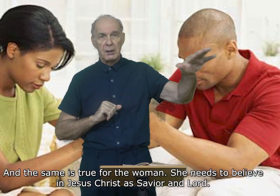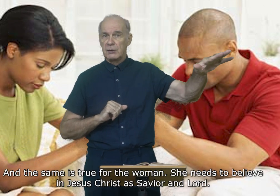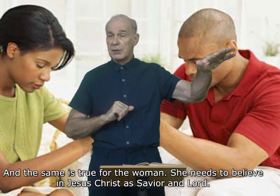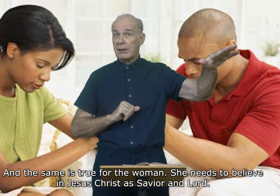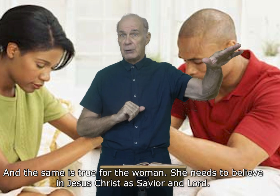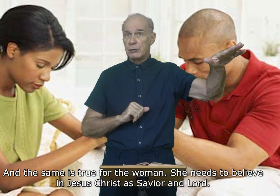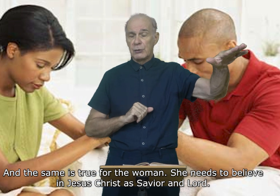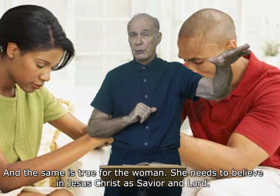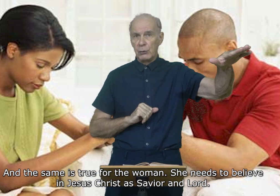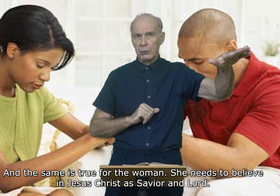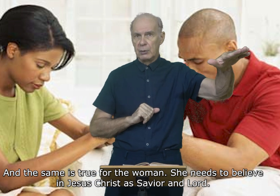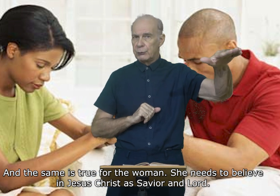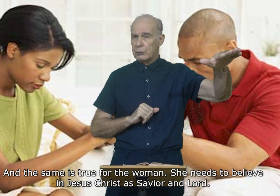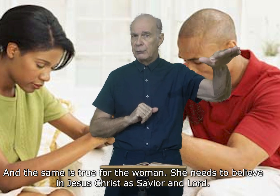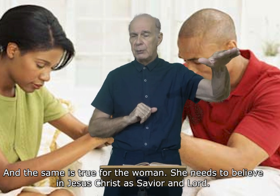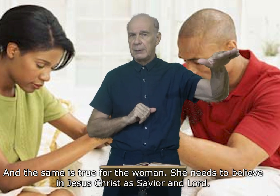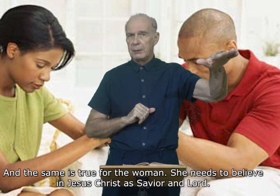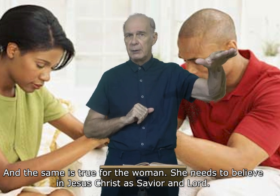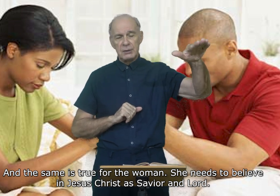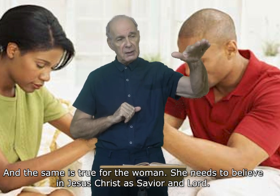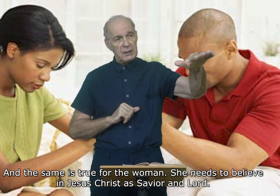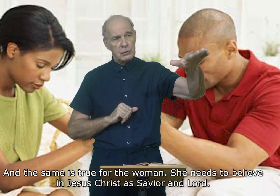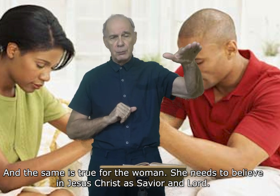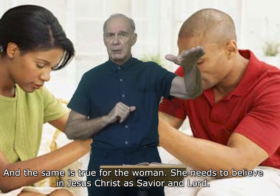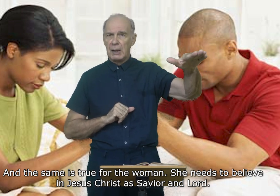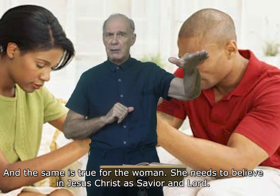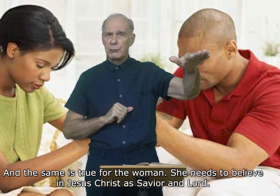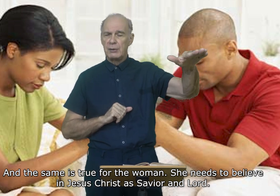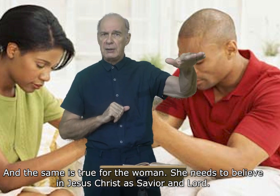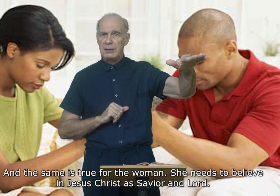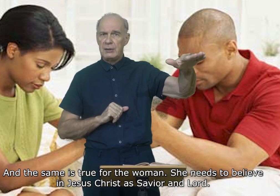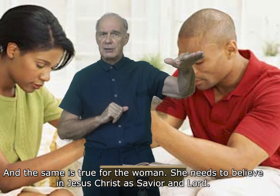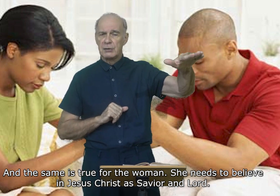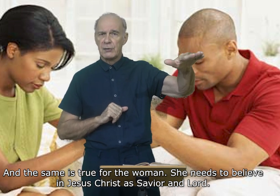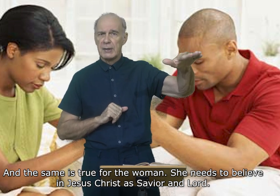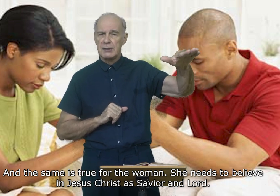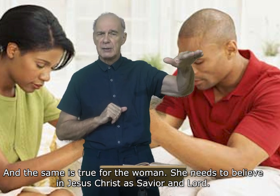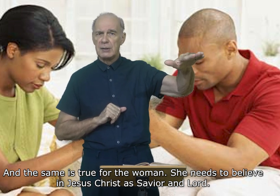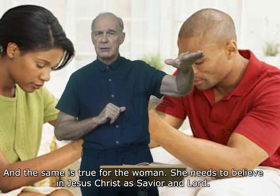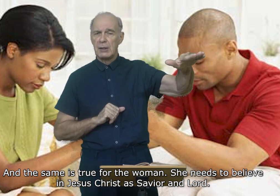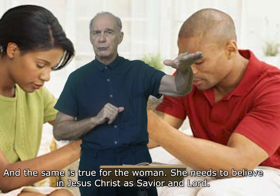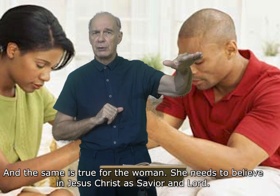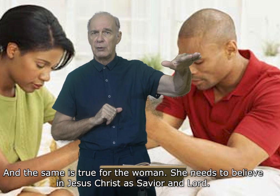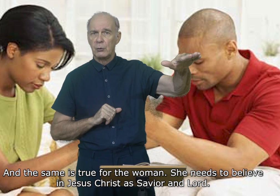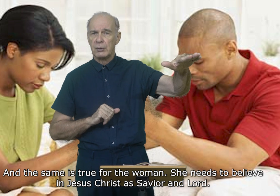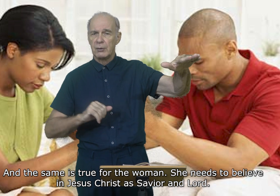And the same is true for the woman. She needs to believe in Jesus Christ as Savior and Lord.